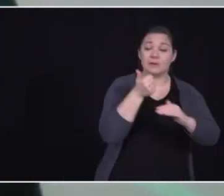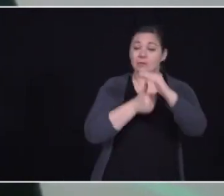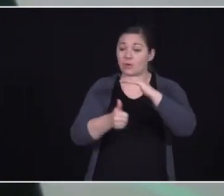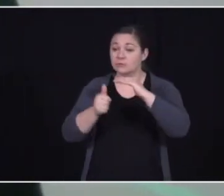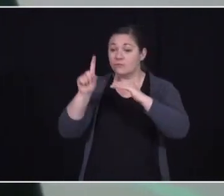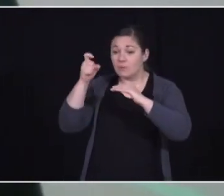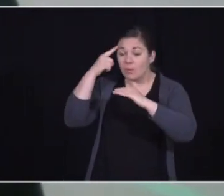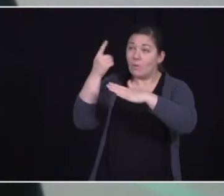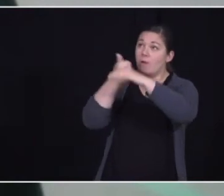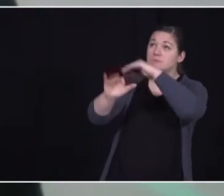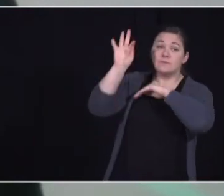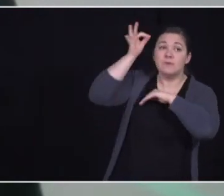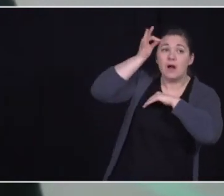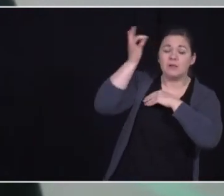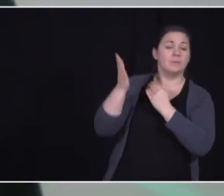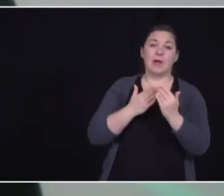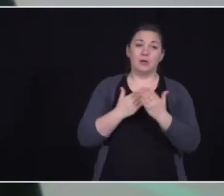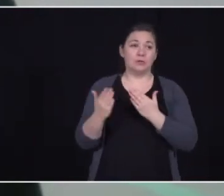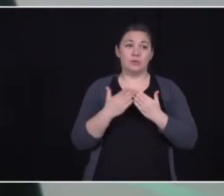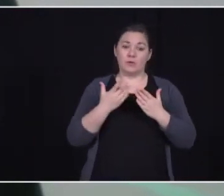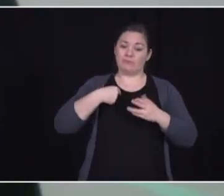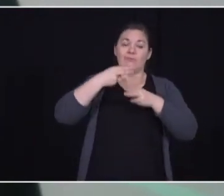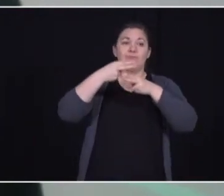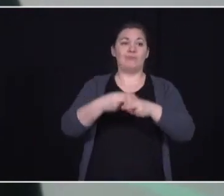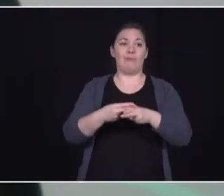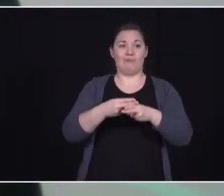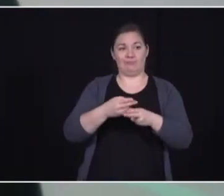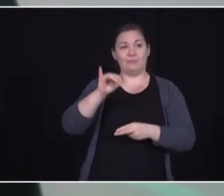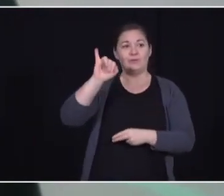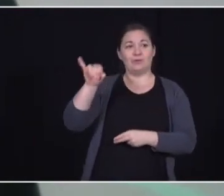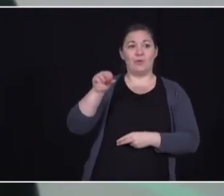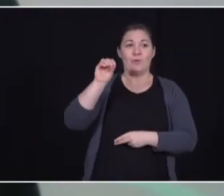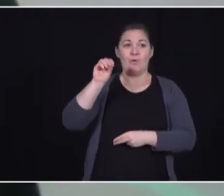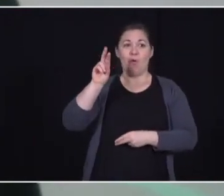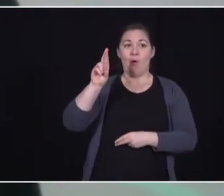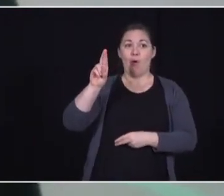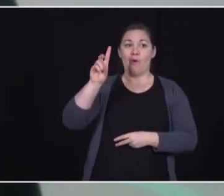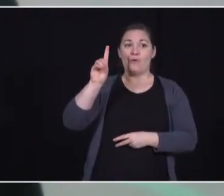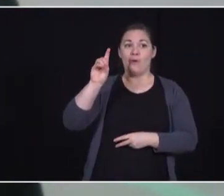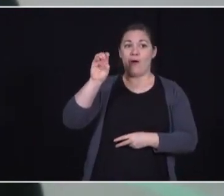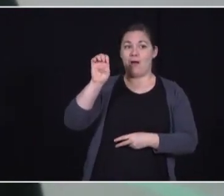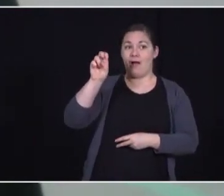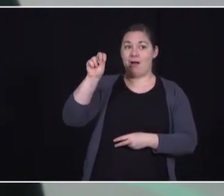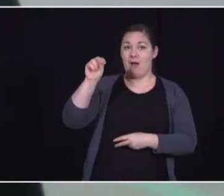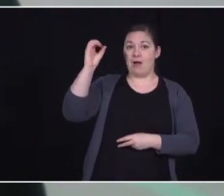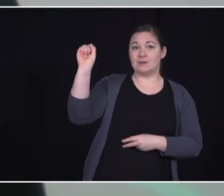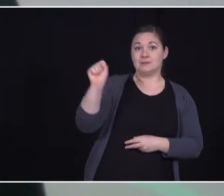Jordan's principal making sure people living on the reserve